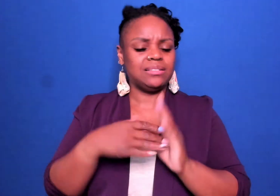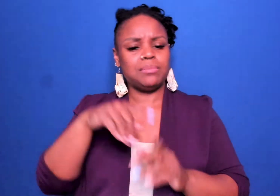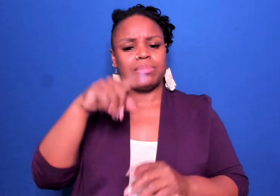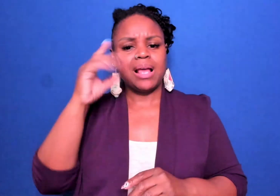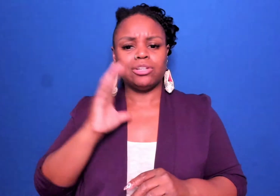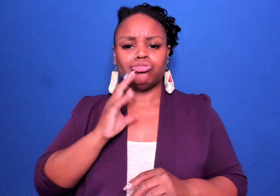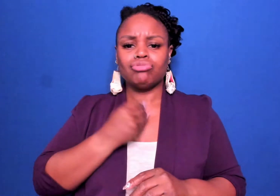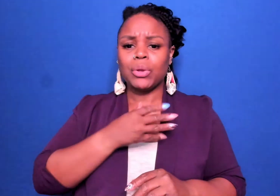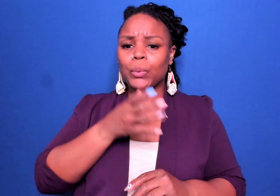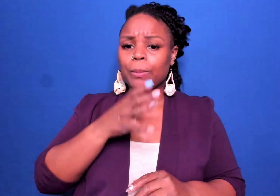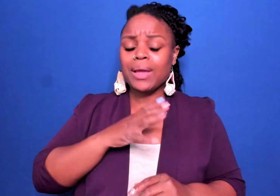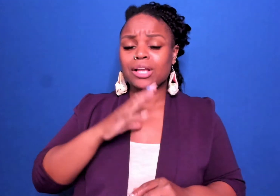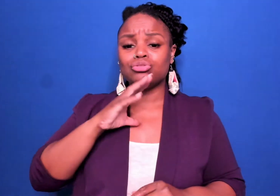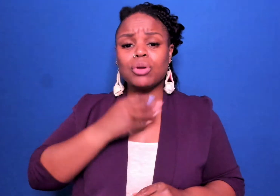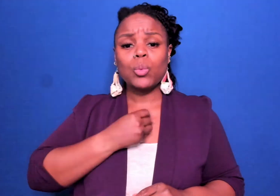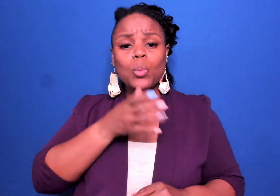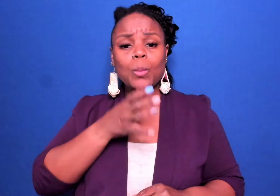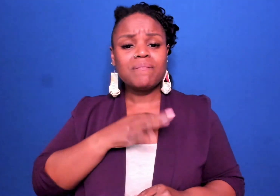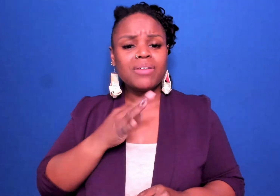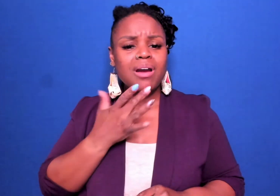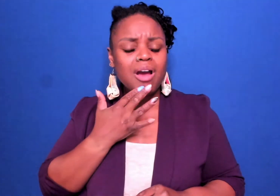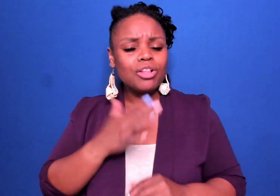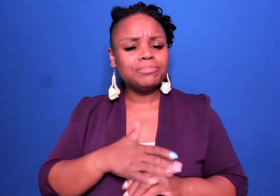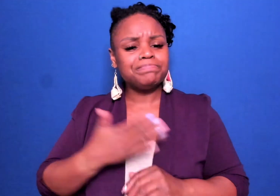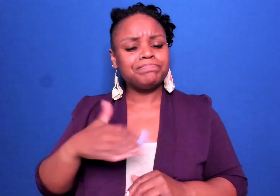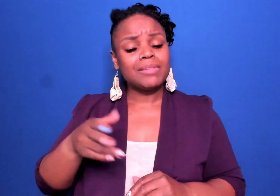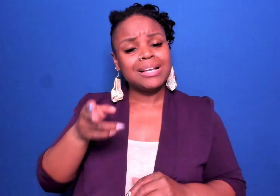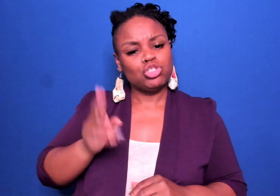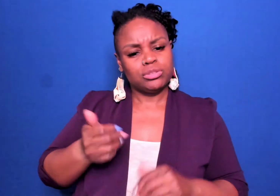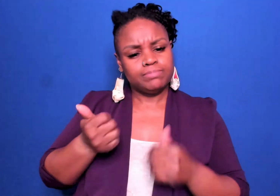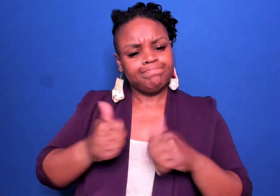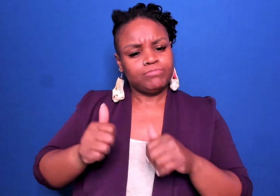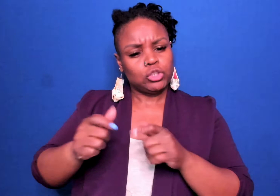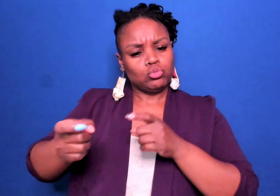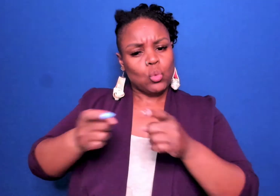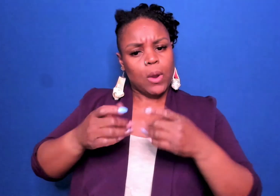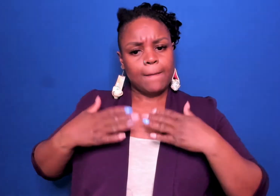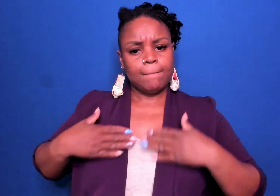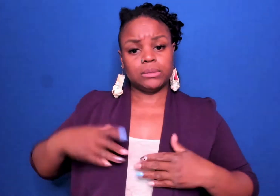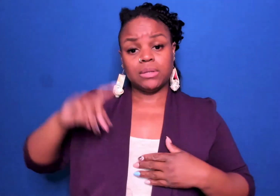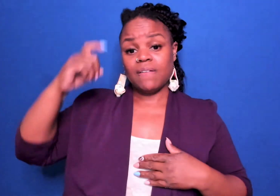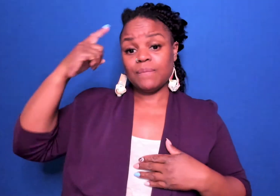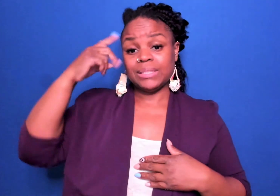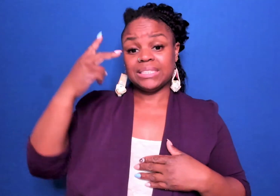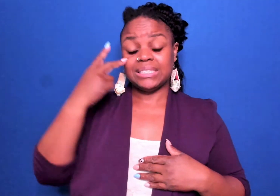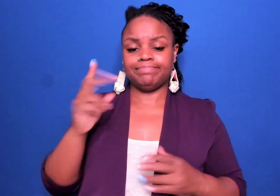Black trans women and trans women of color. Historical attempts to control bodies the government sees as